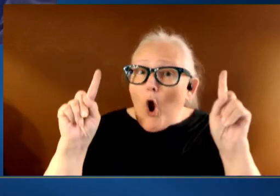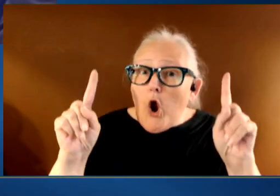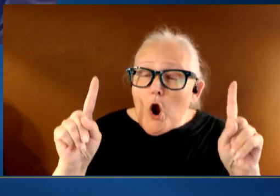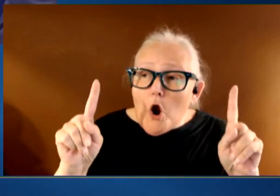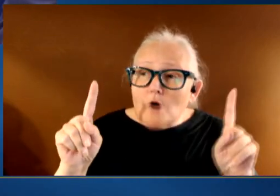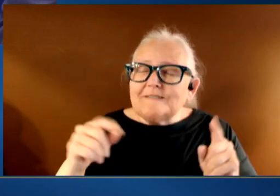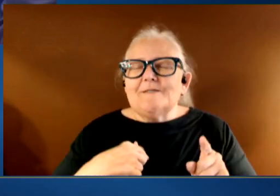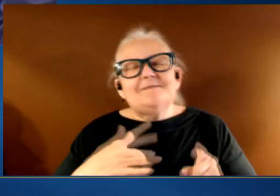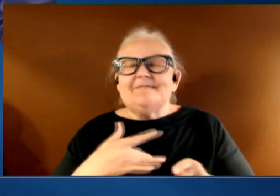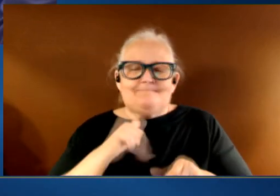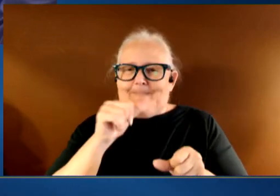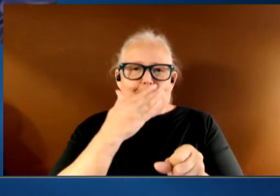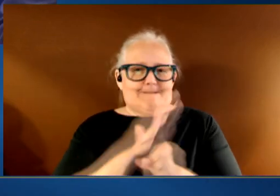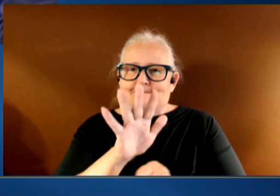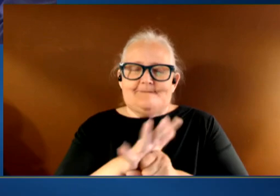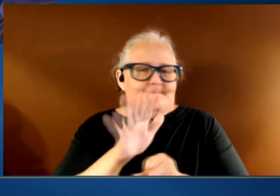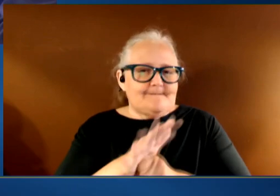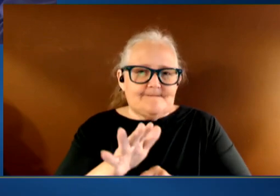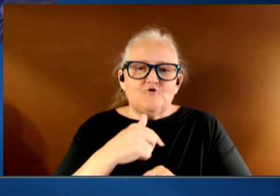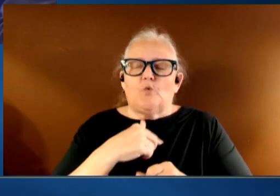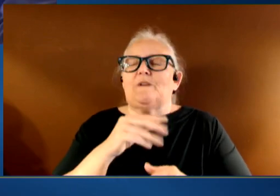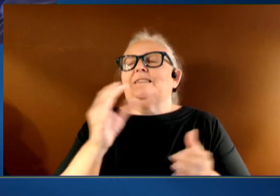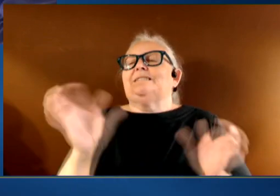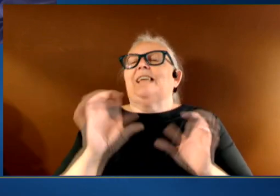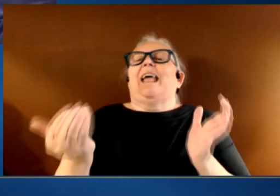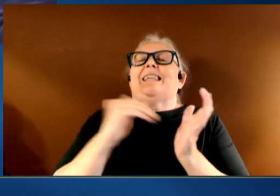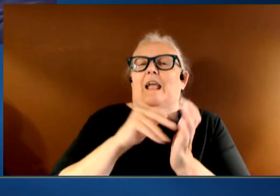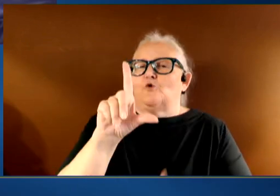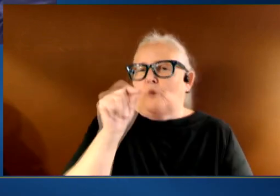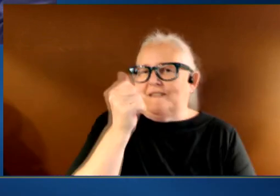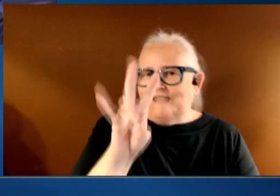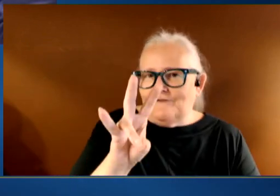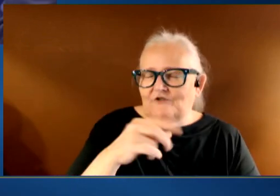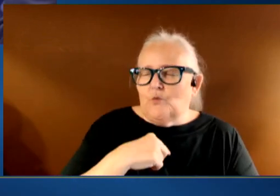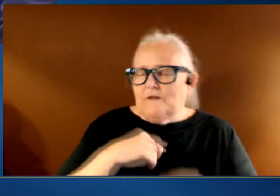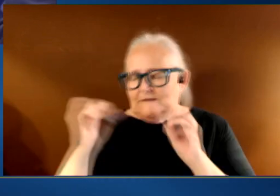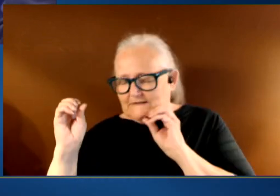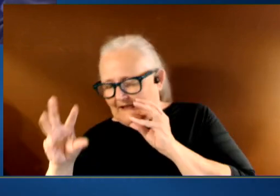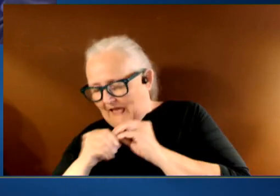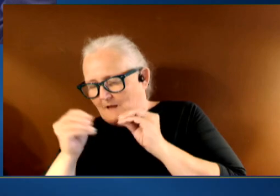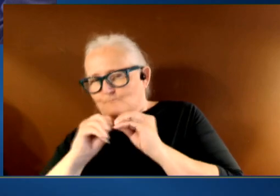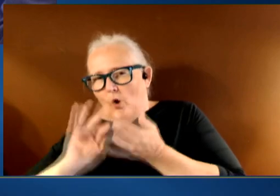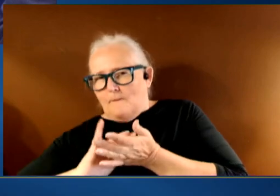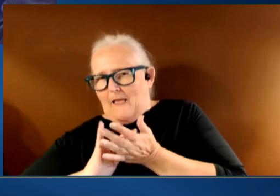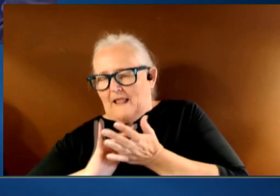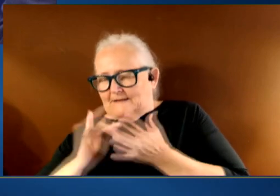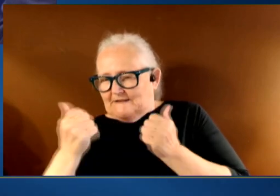new protocol in 2017 where we added more drugs to suppress the immune system. And we fixed the graft